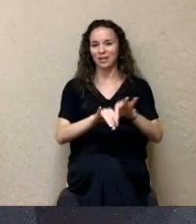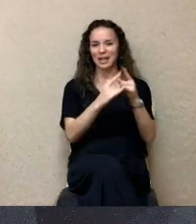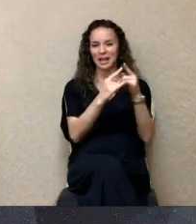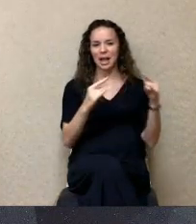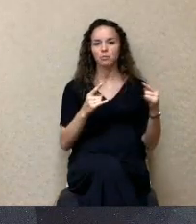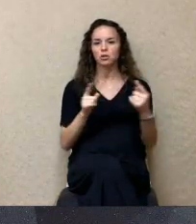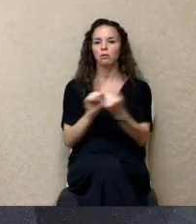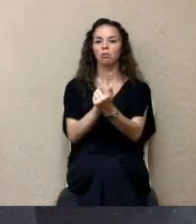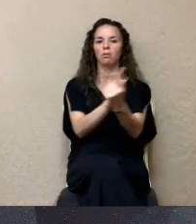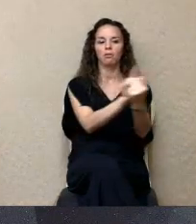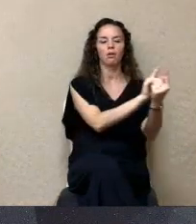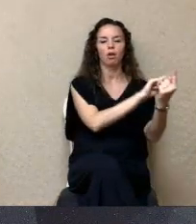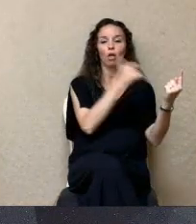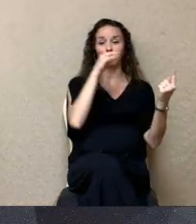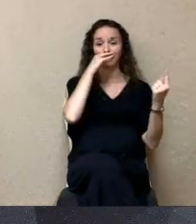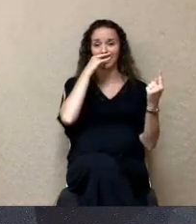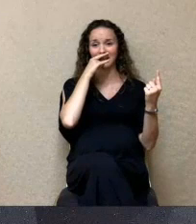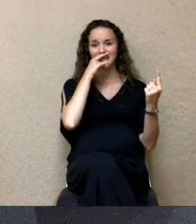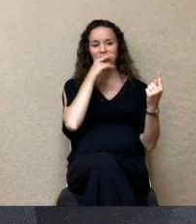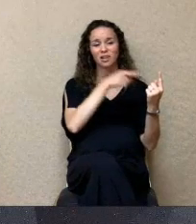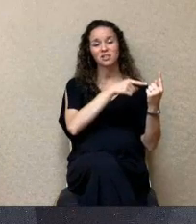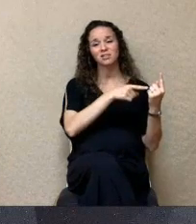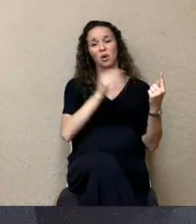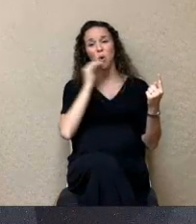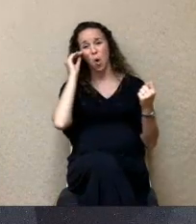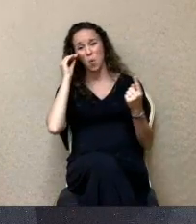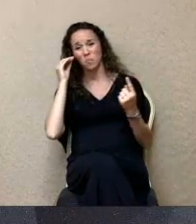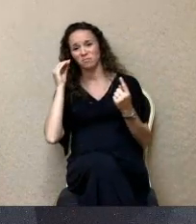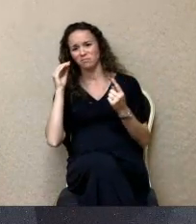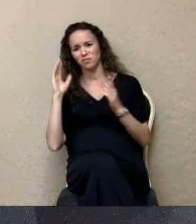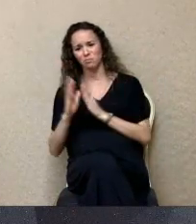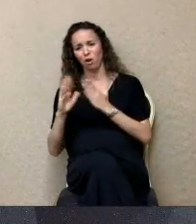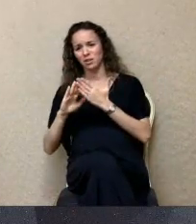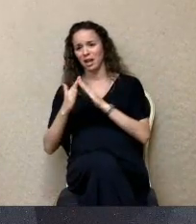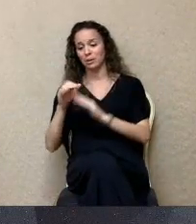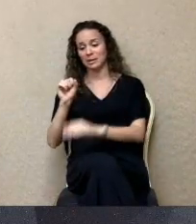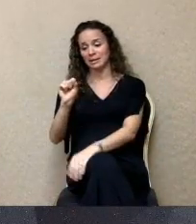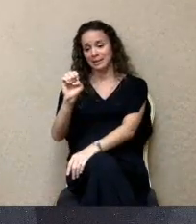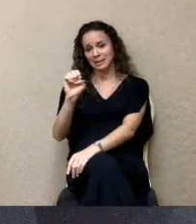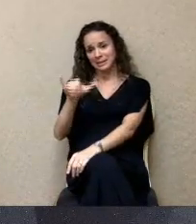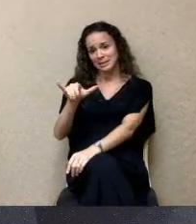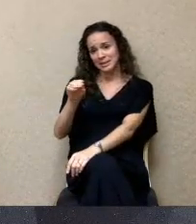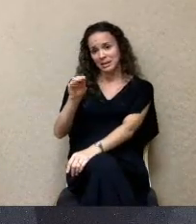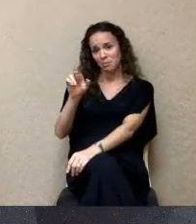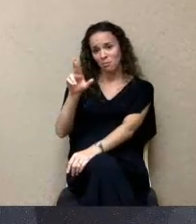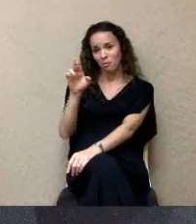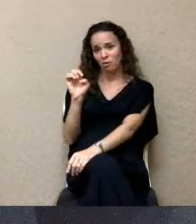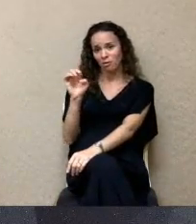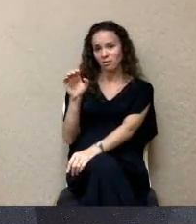kids because she lives in a small area, Seymour, Wisconsin. Pretty small area.